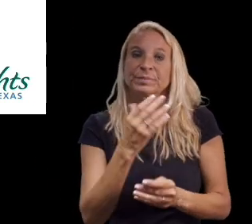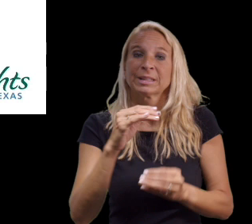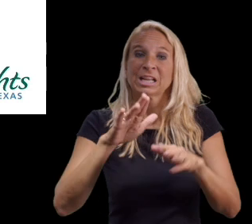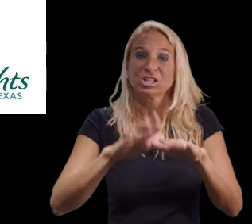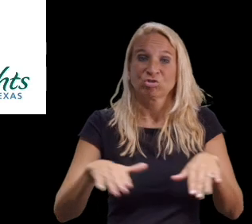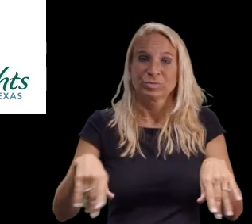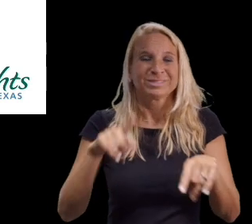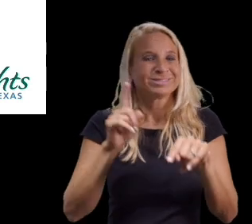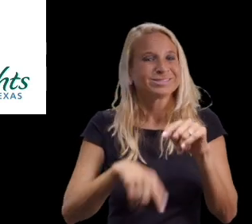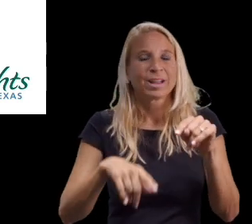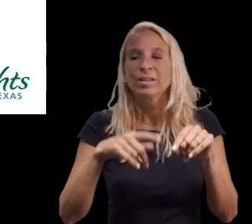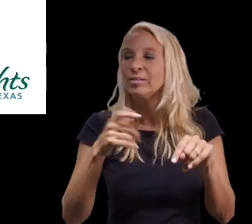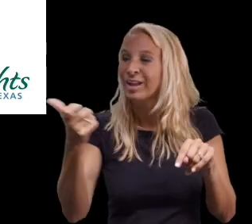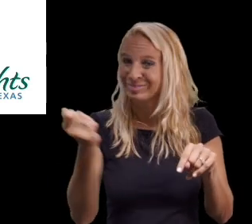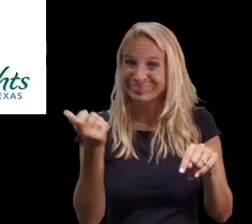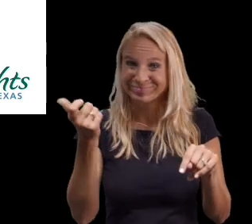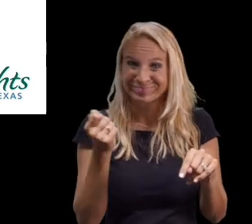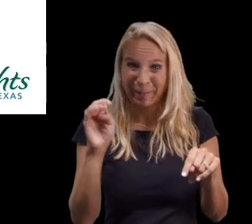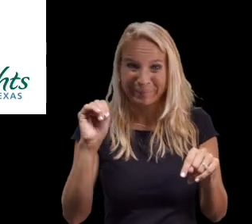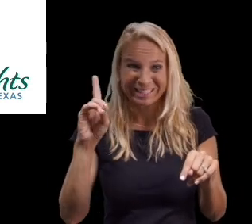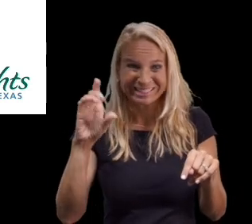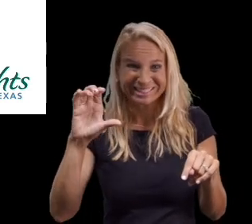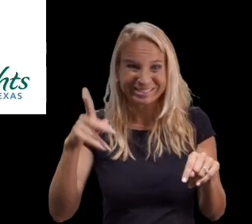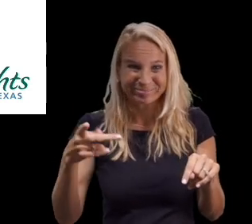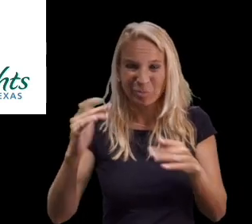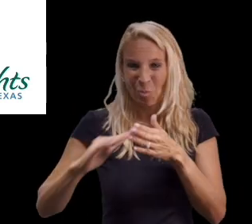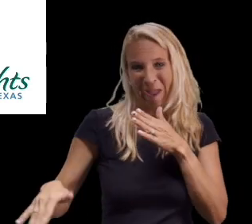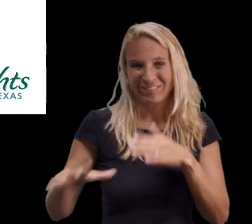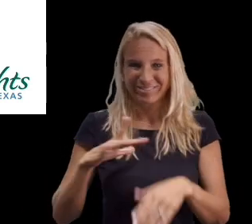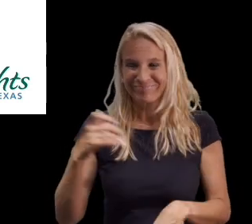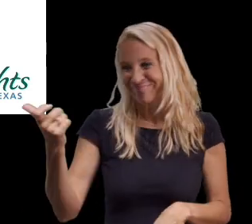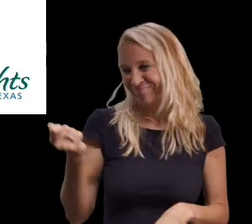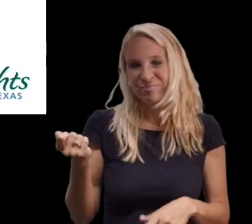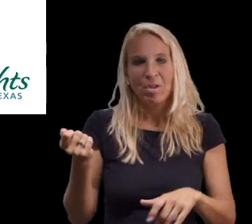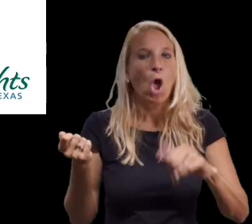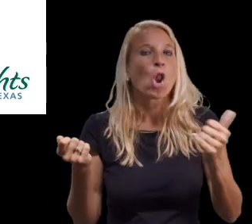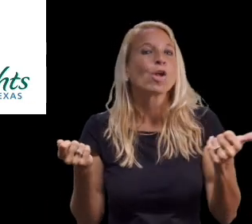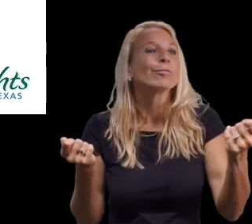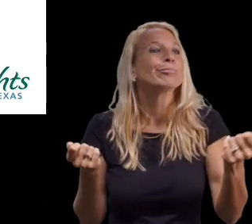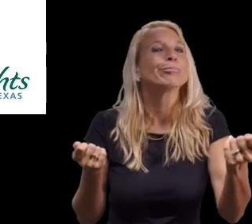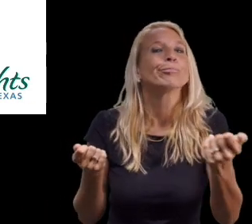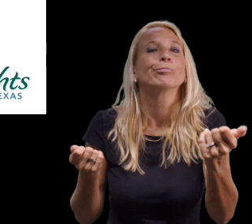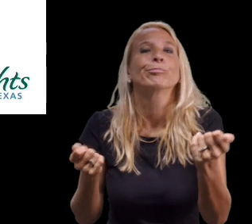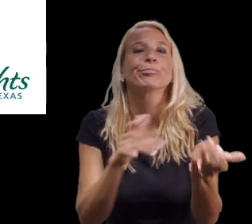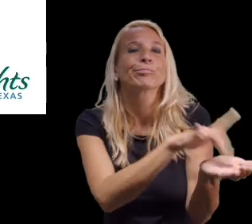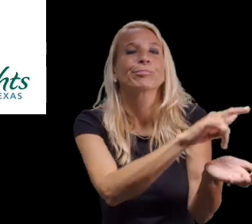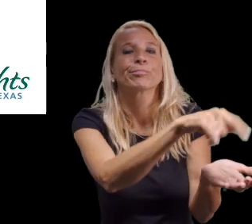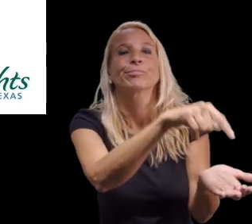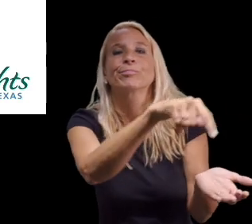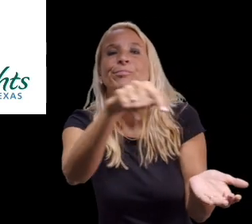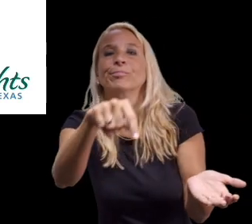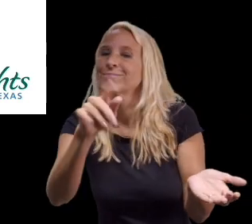and a child cannot be enrolled in another program while receiving the MDCP waiver.